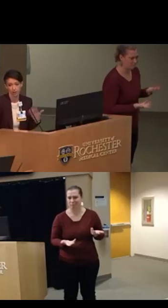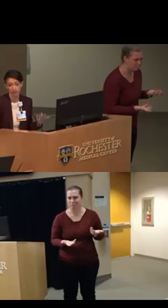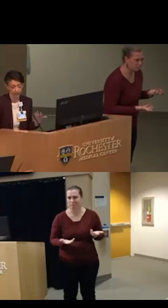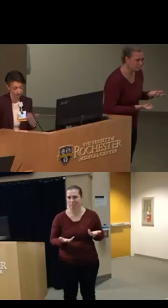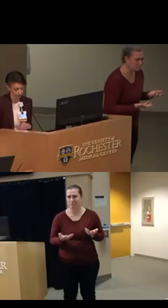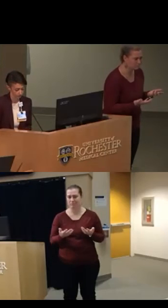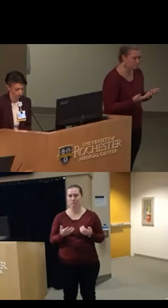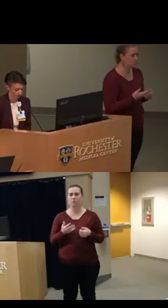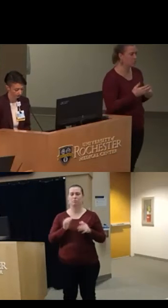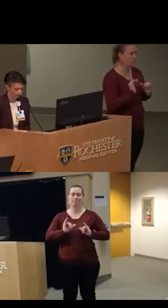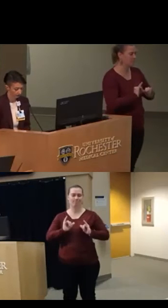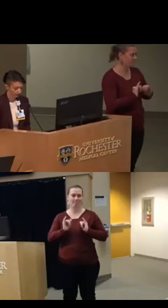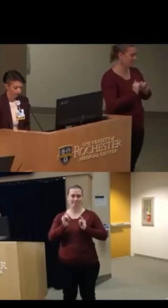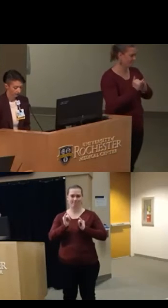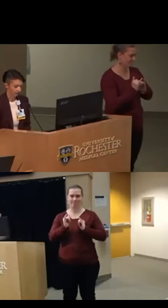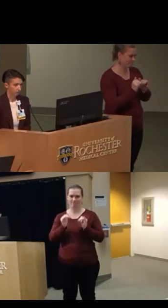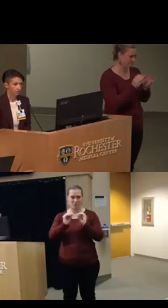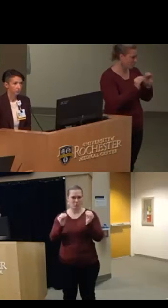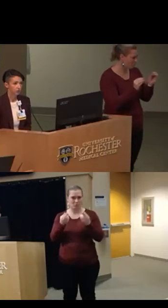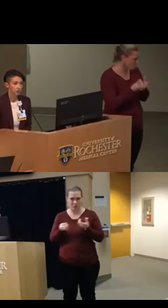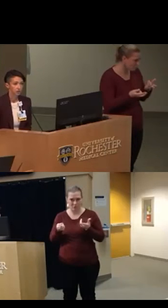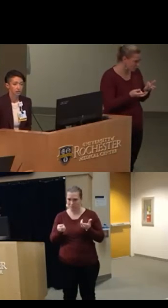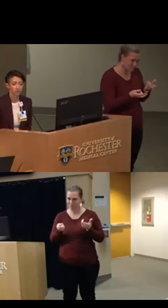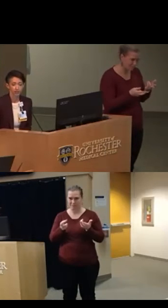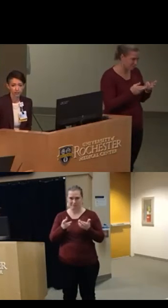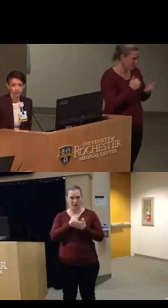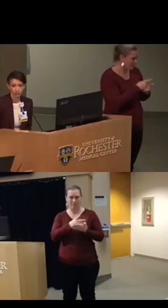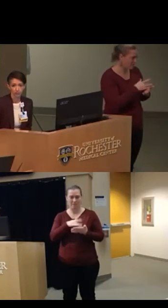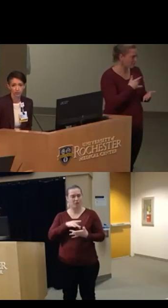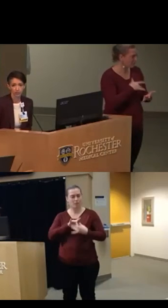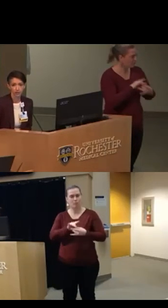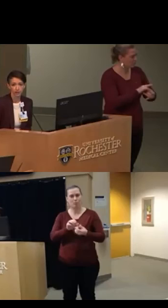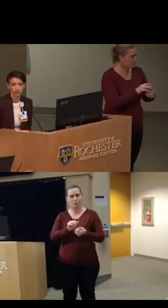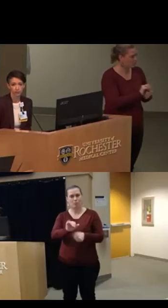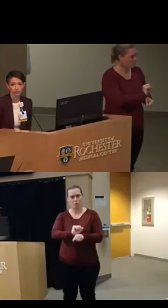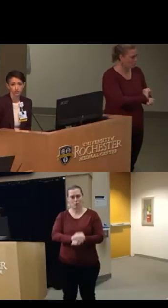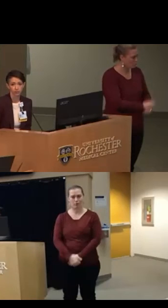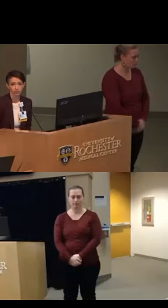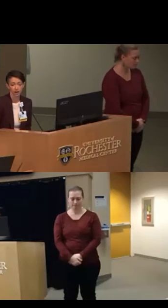them connected to the work now what do we do with an employee for for whom their concerns